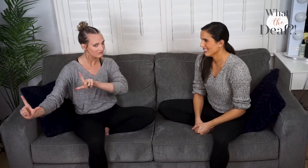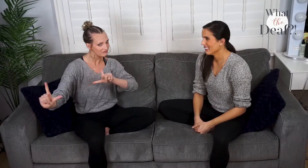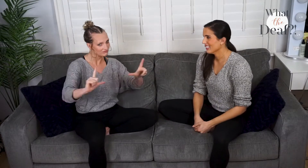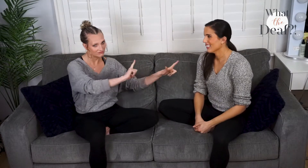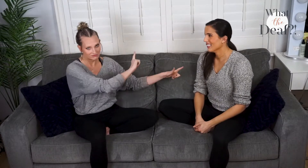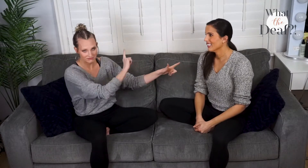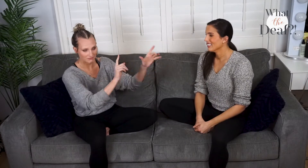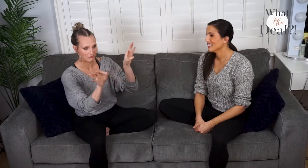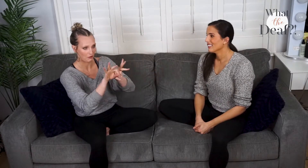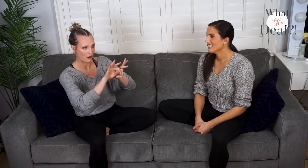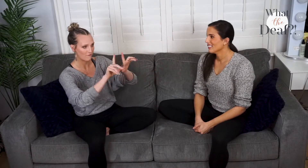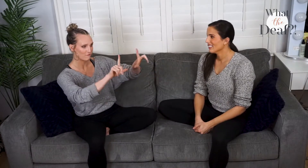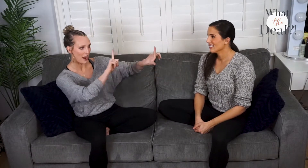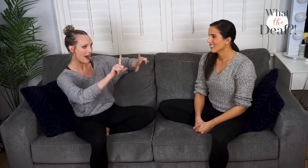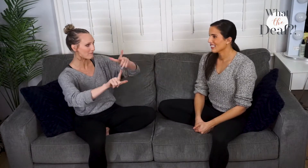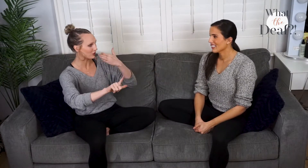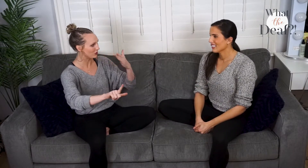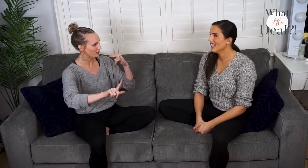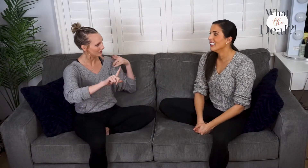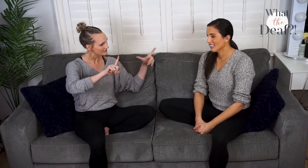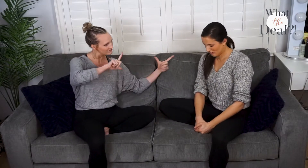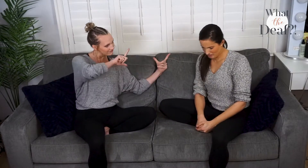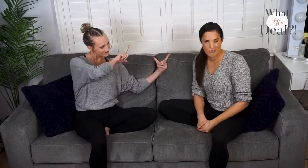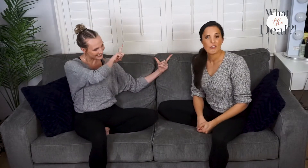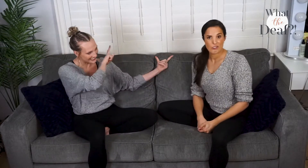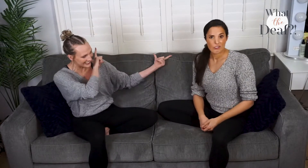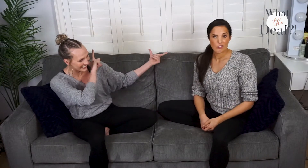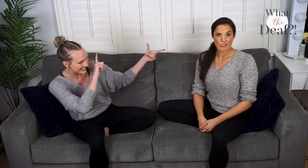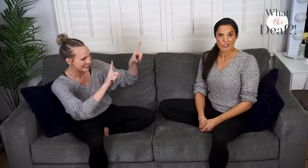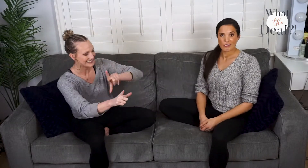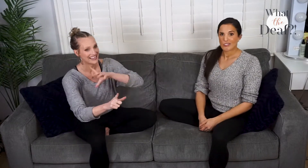You know, I had to follow them, film them, make sure I got the good frames,